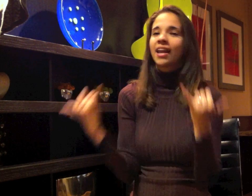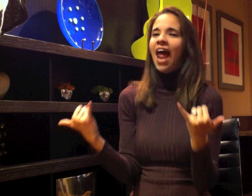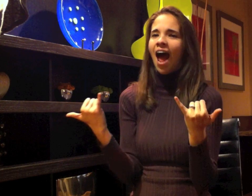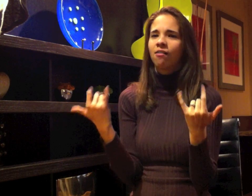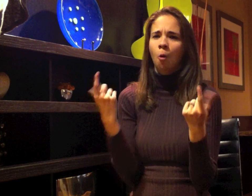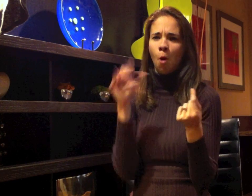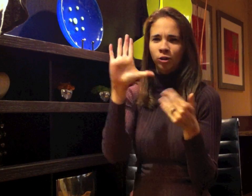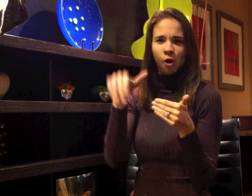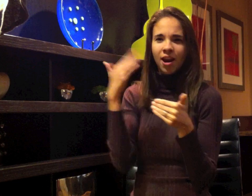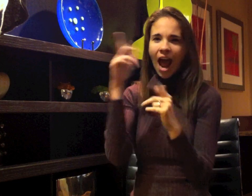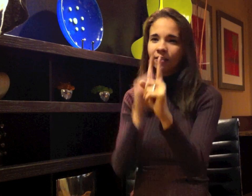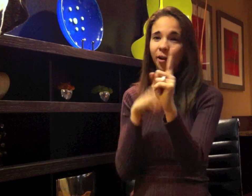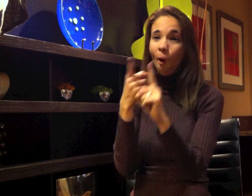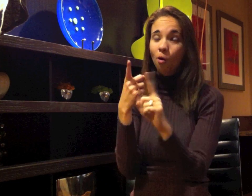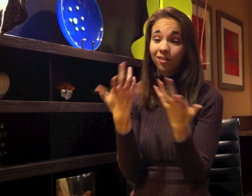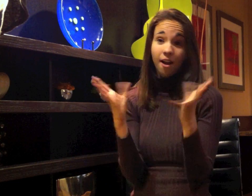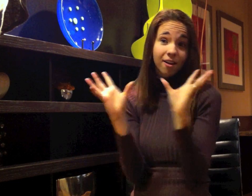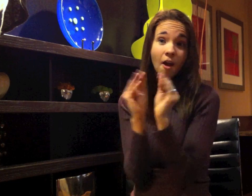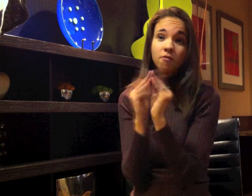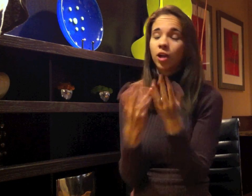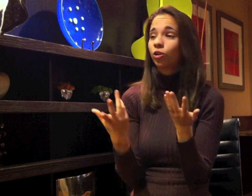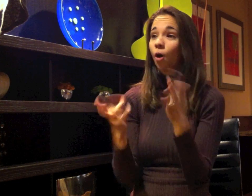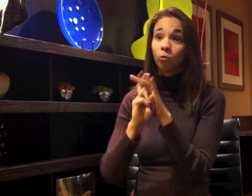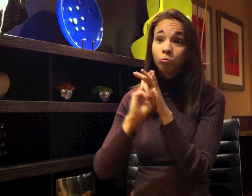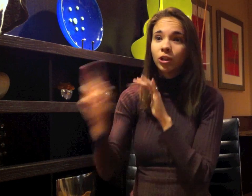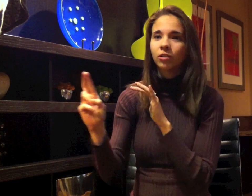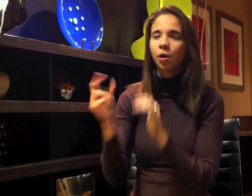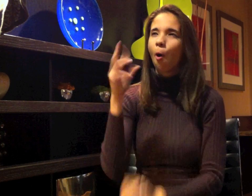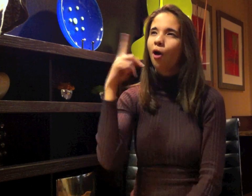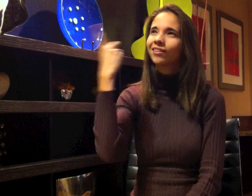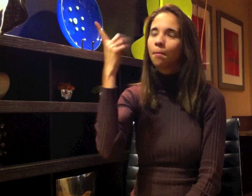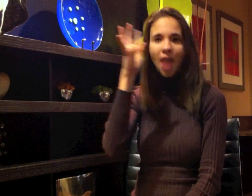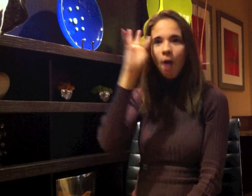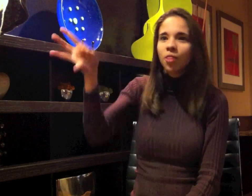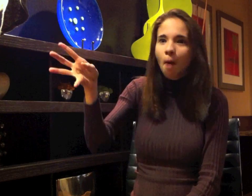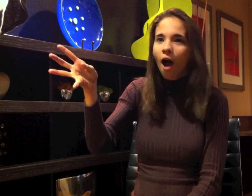Now, what is your next goal? Conference? Retreat? Something out of the box?